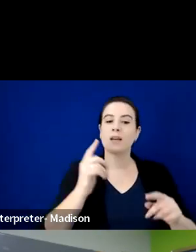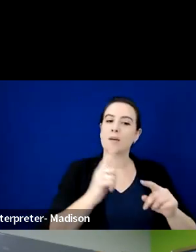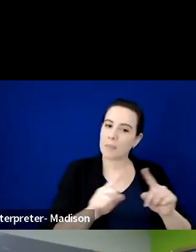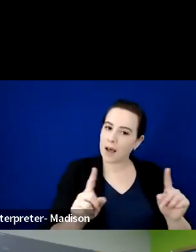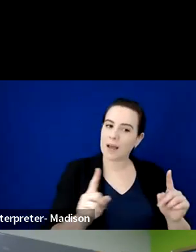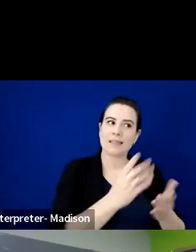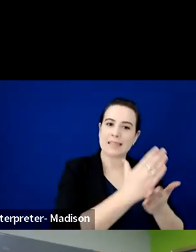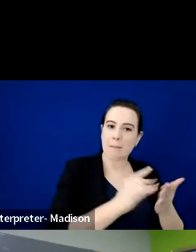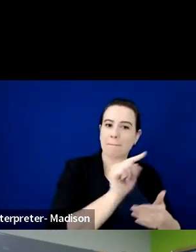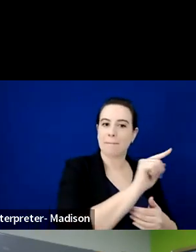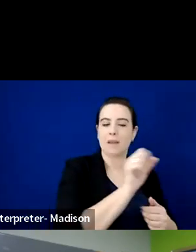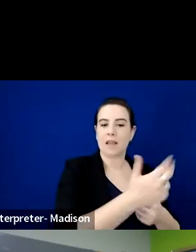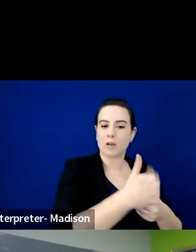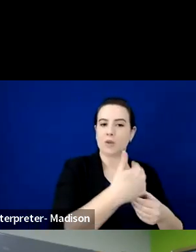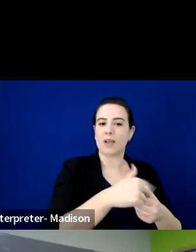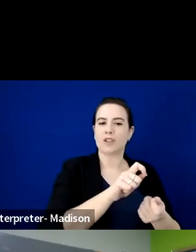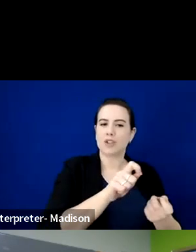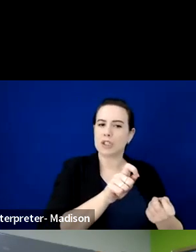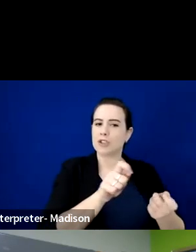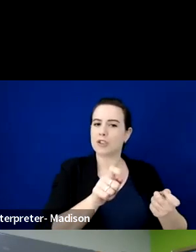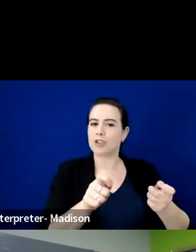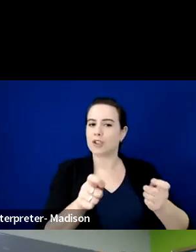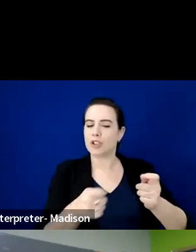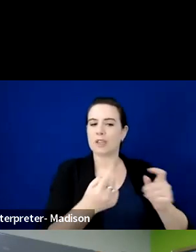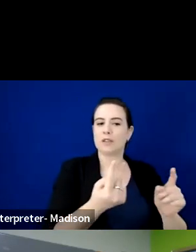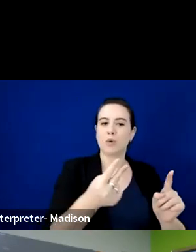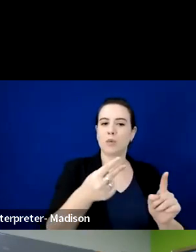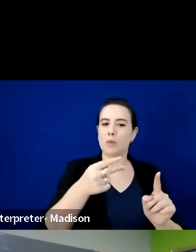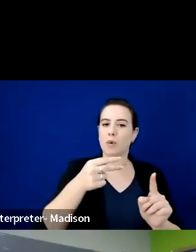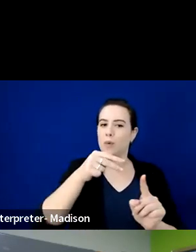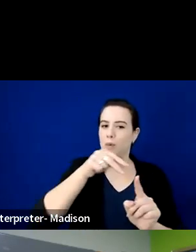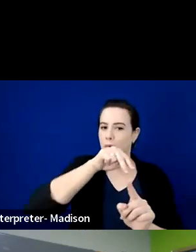And -- and with the understanding we're not going to get every medical provider, every health provider on board.